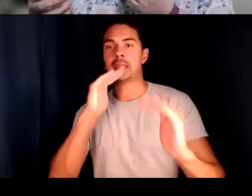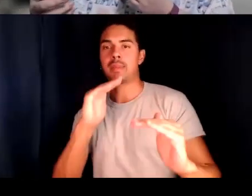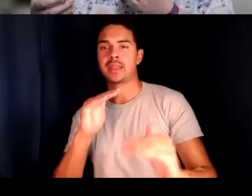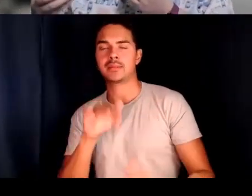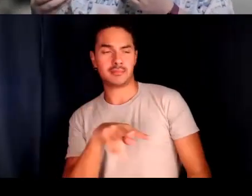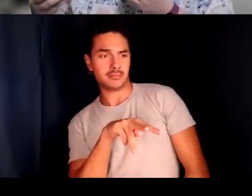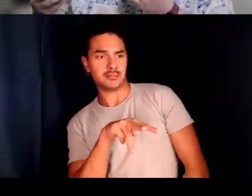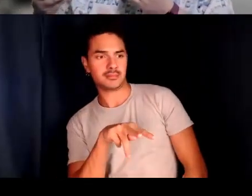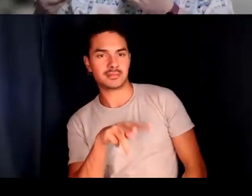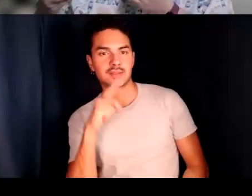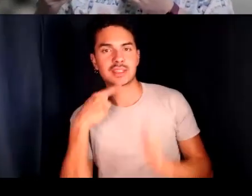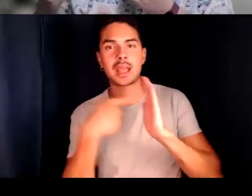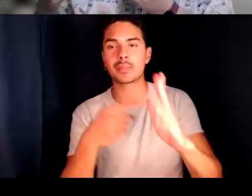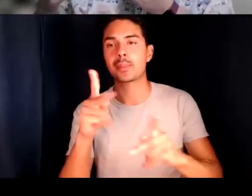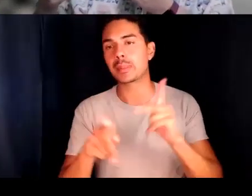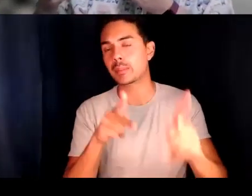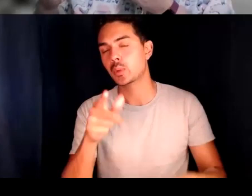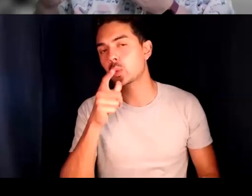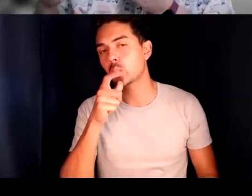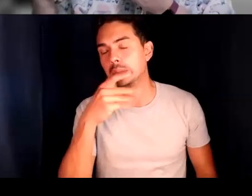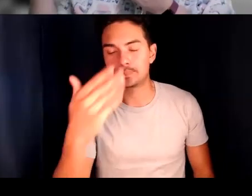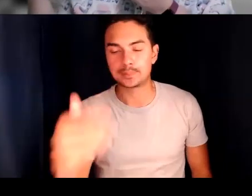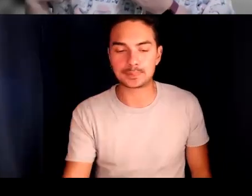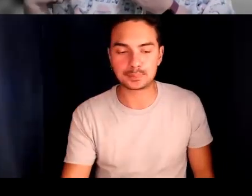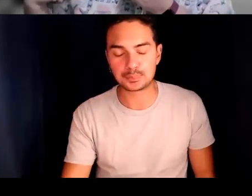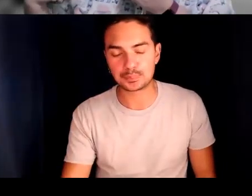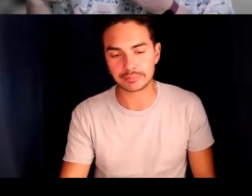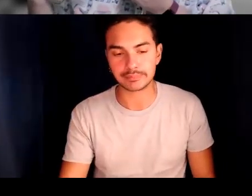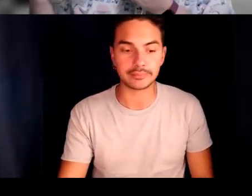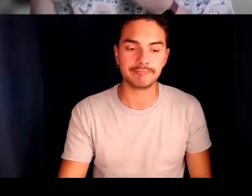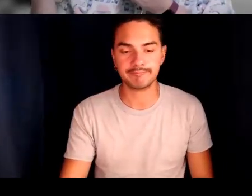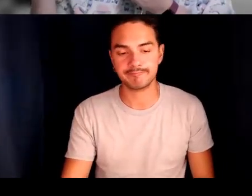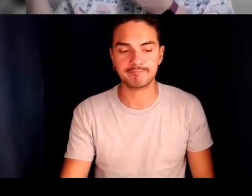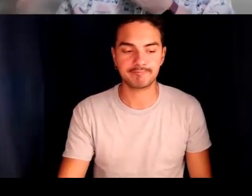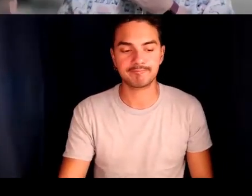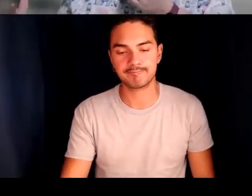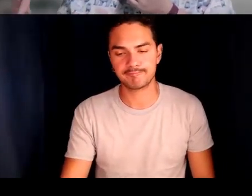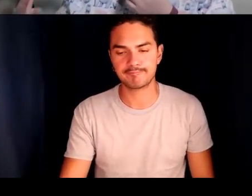That could be folks who are, you know, angry or sad.